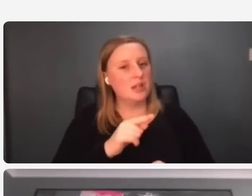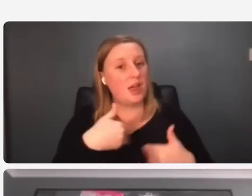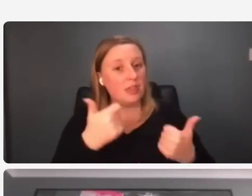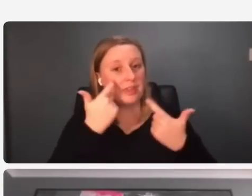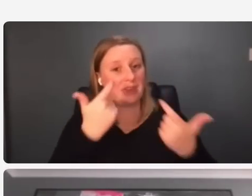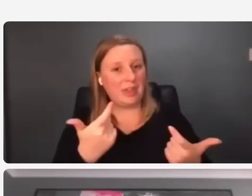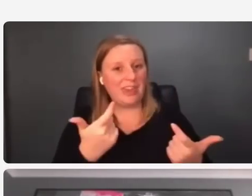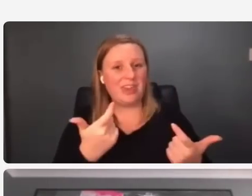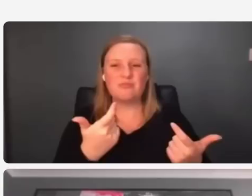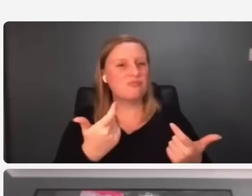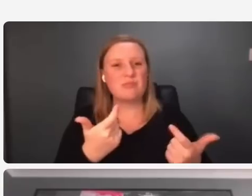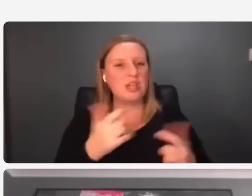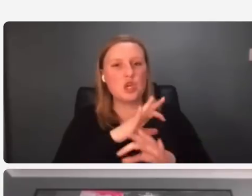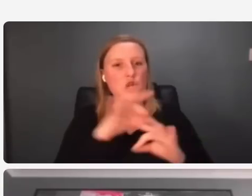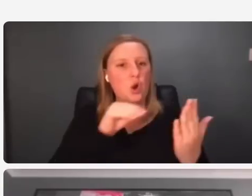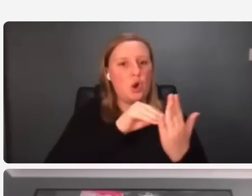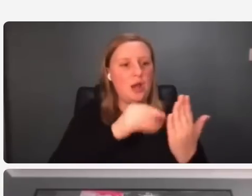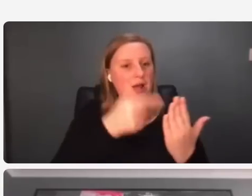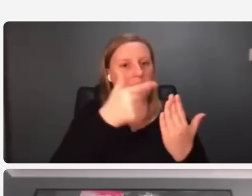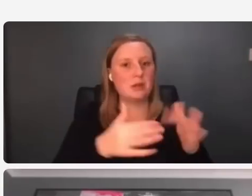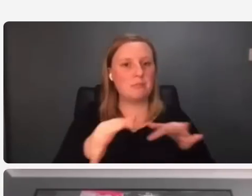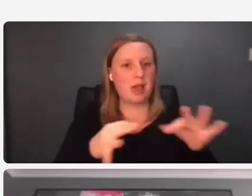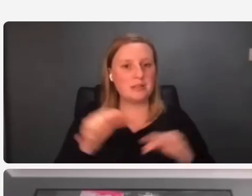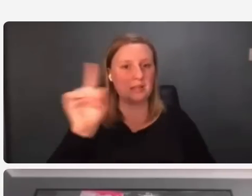agenda just right now but we are mindful that that's